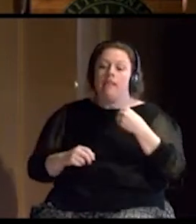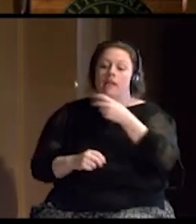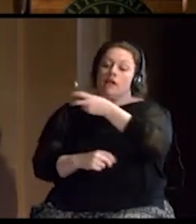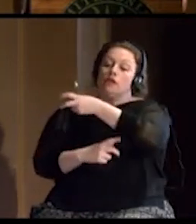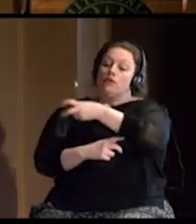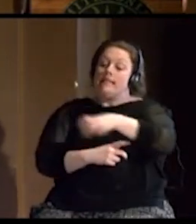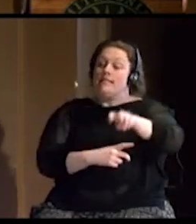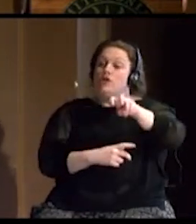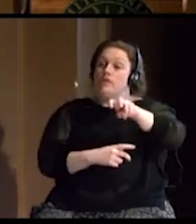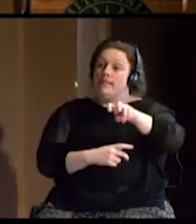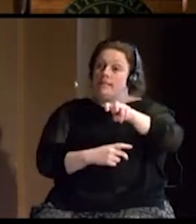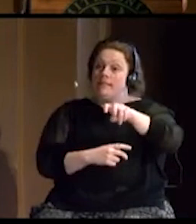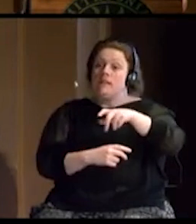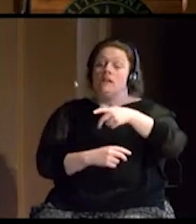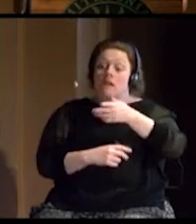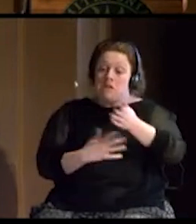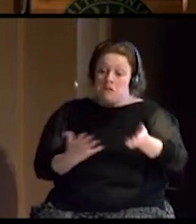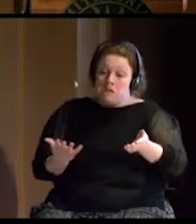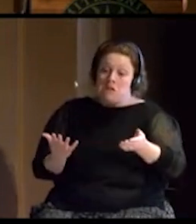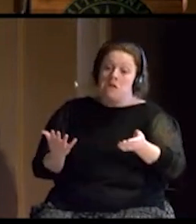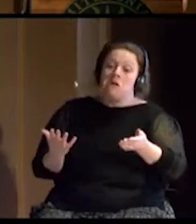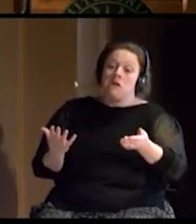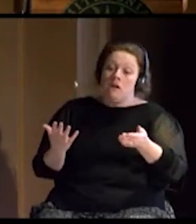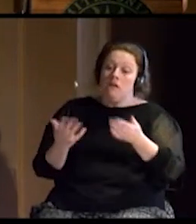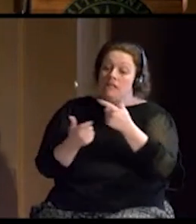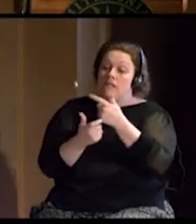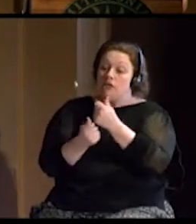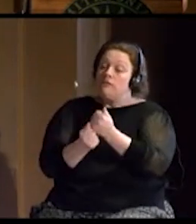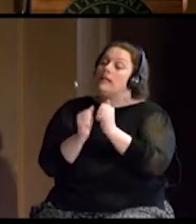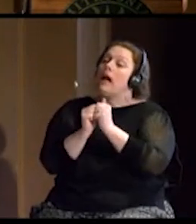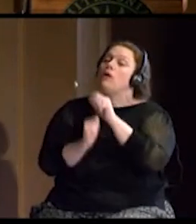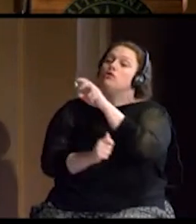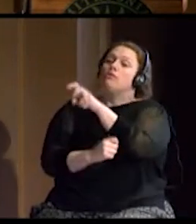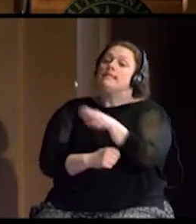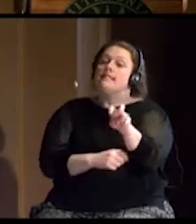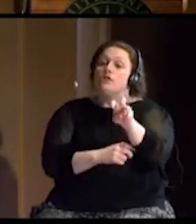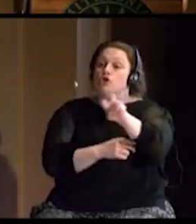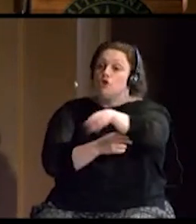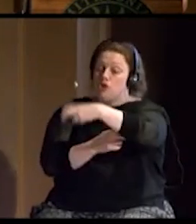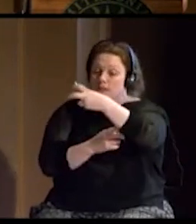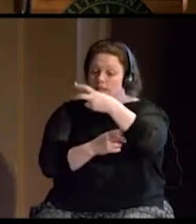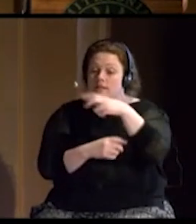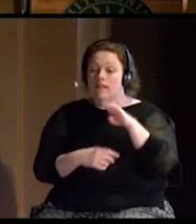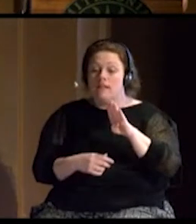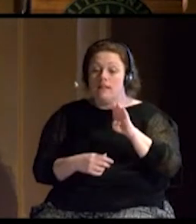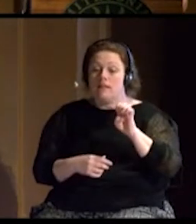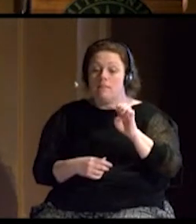So for example, I have been broadly interested on how transitions along the benthic/pelagic axis